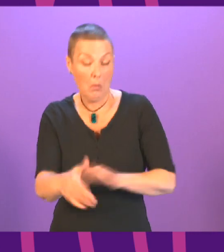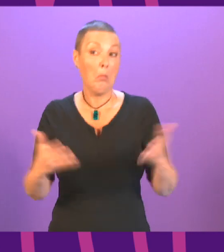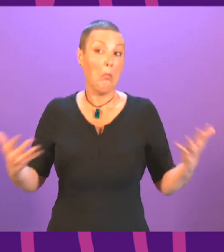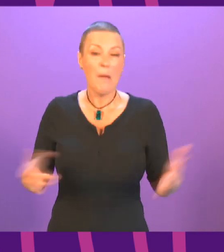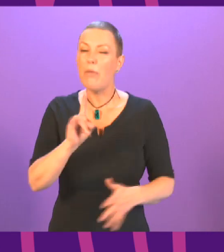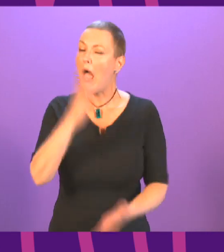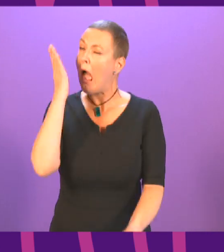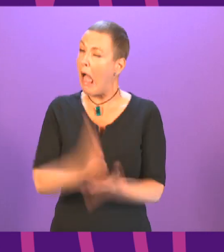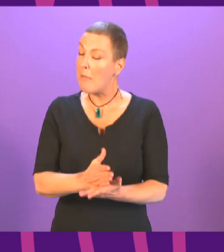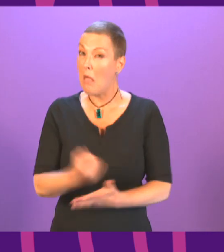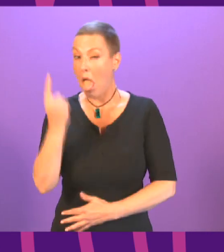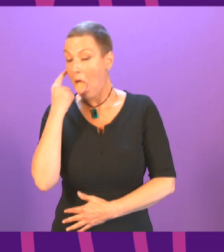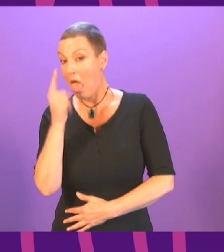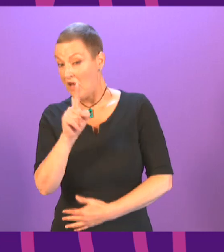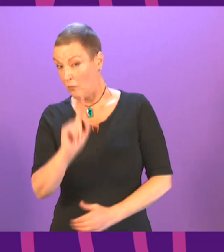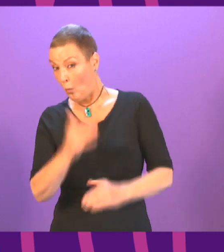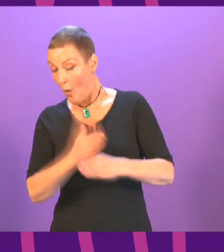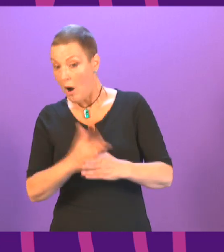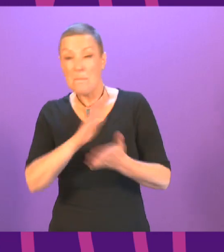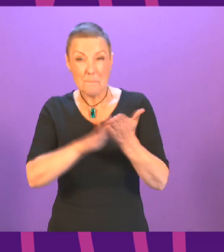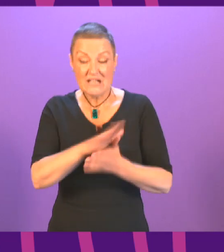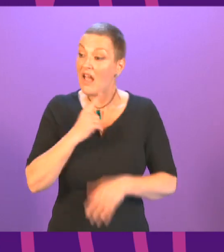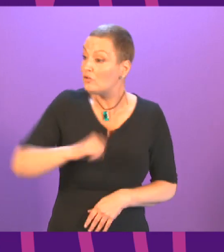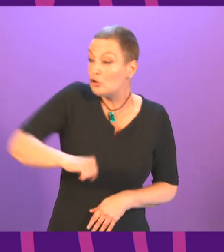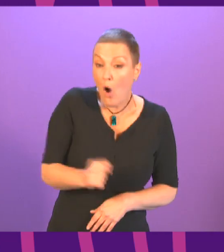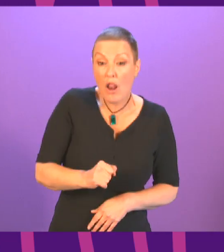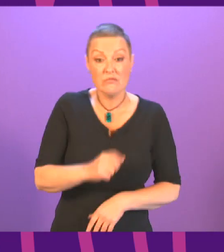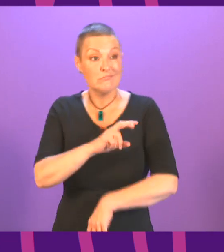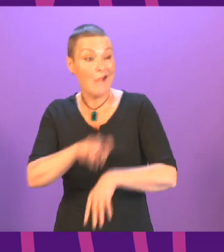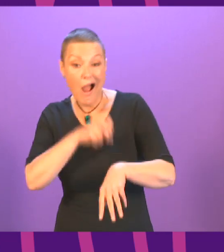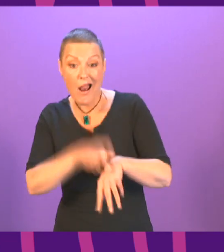that I am looking for, will be whether someone in Scotland, England, Wales or Northern Ireland